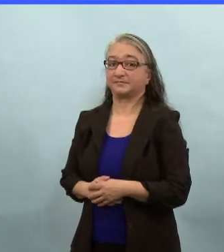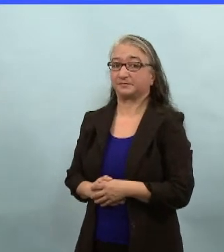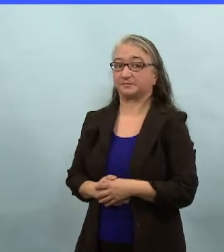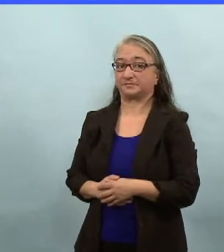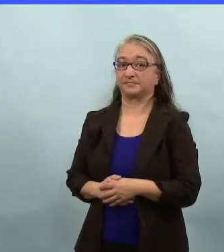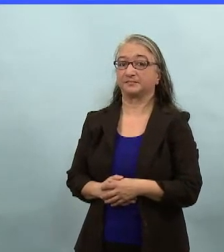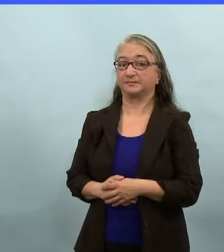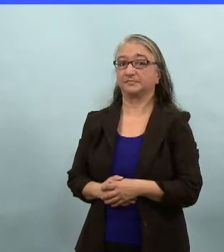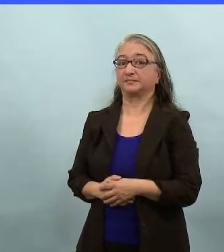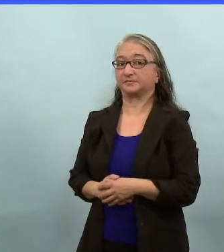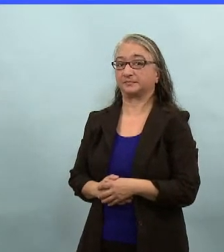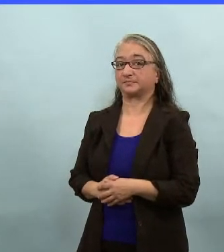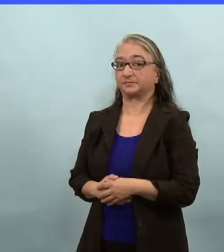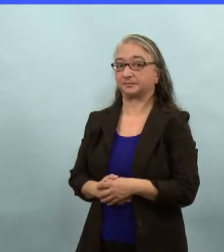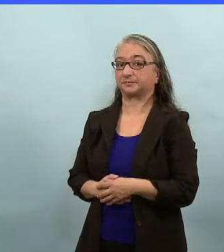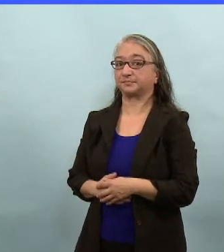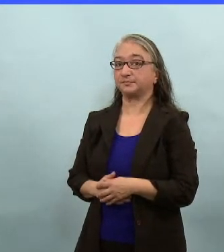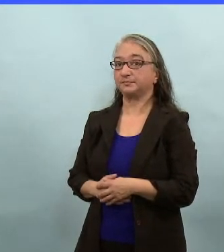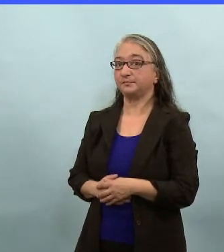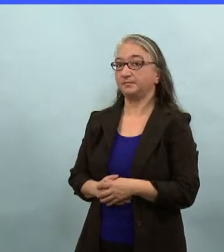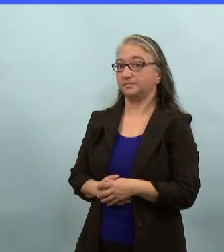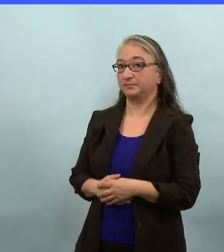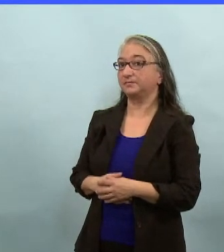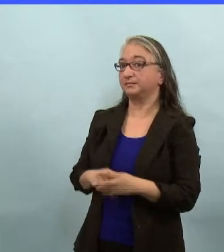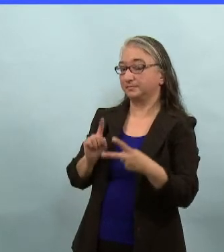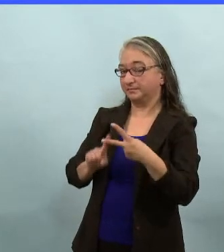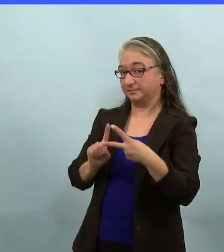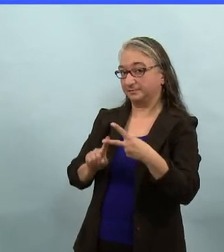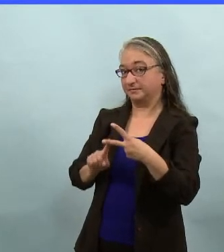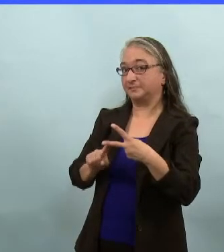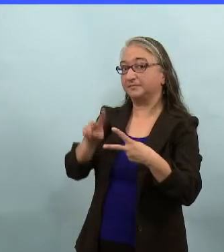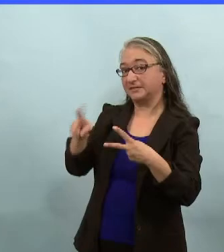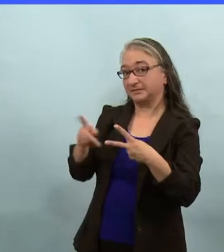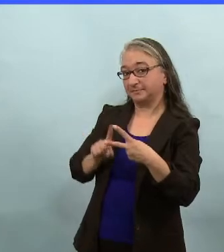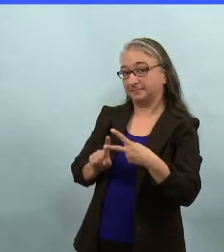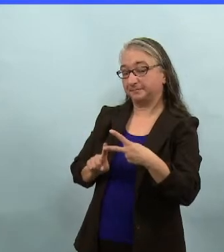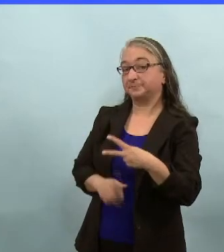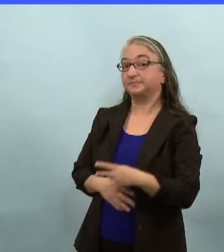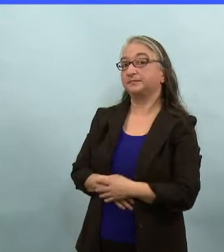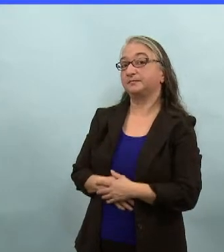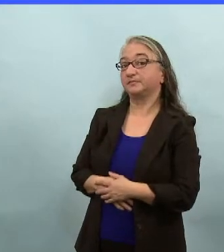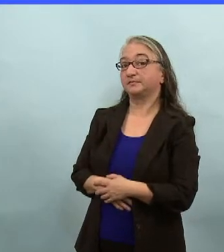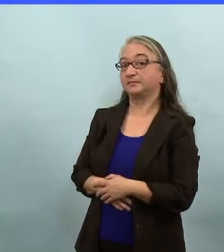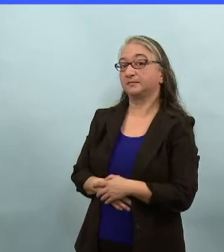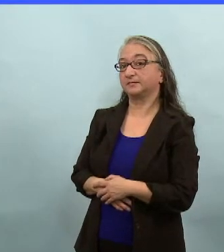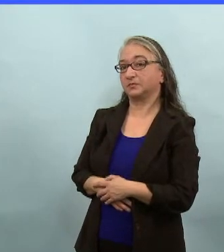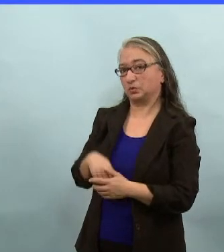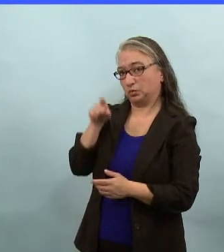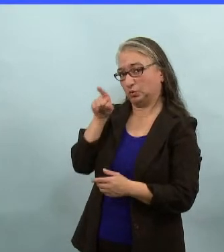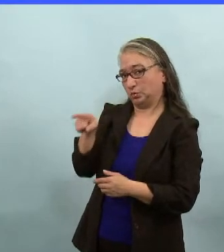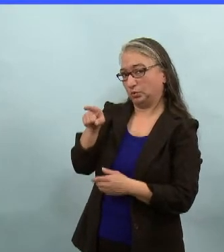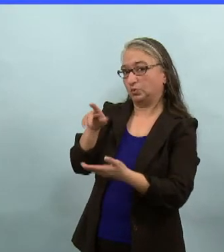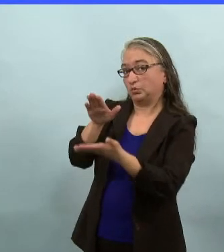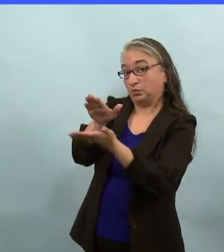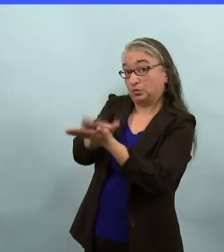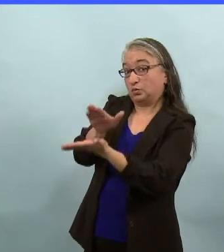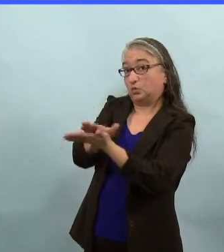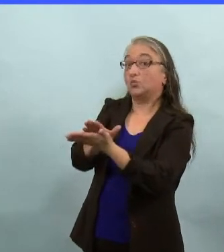thank you for that uh my follow-up um with the schools returning what have you done to make